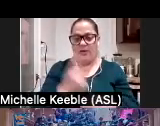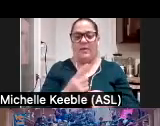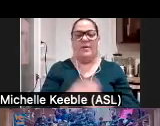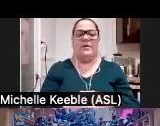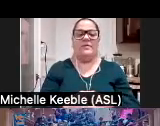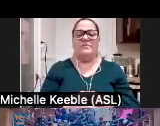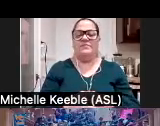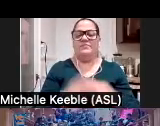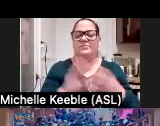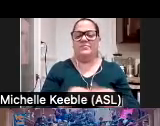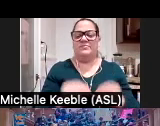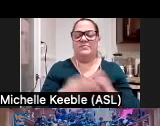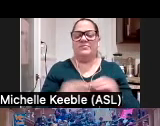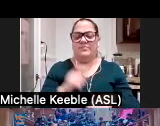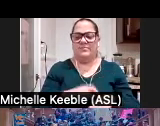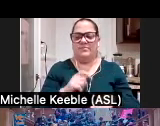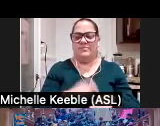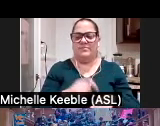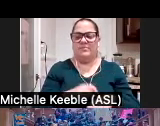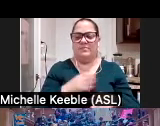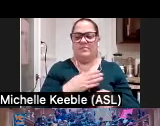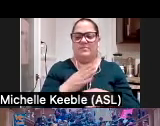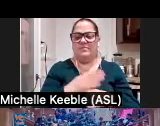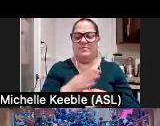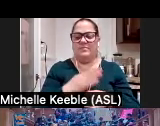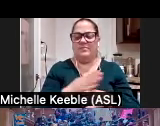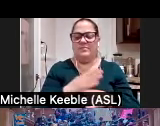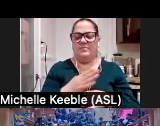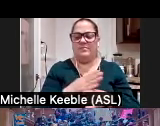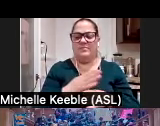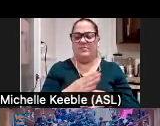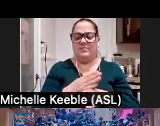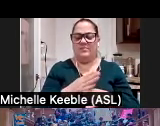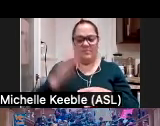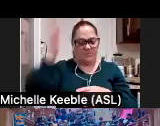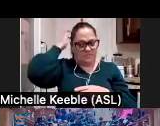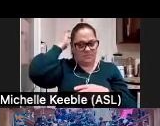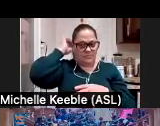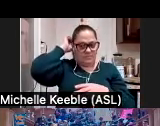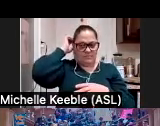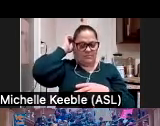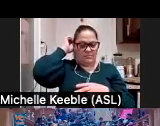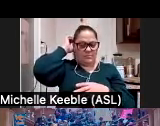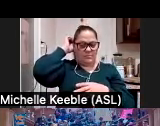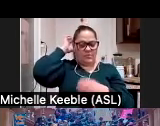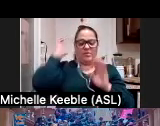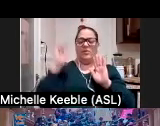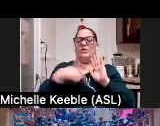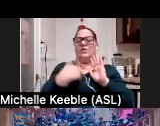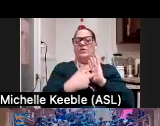time, but this is not a professional tour. It's not a professional, you know, recording of the